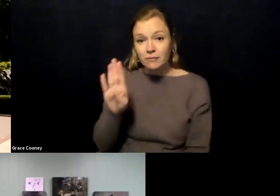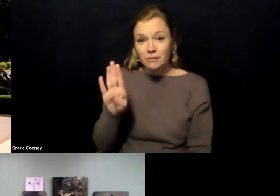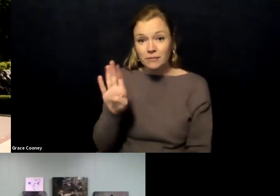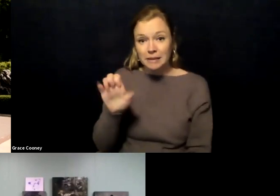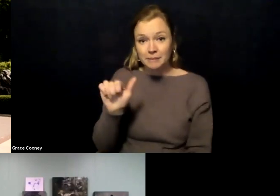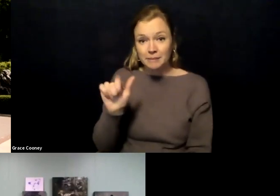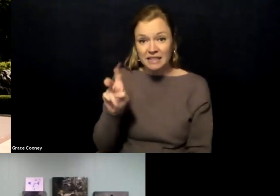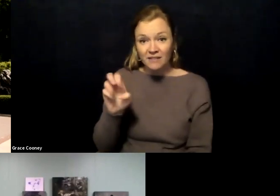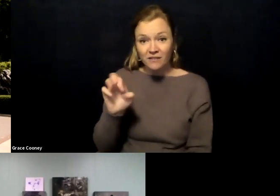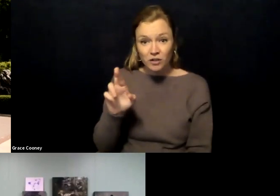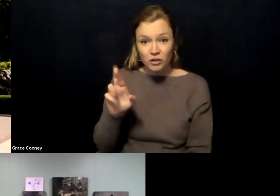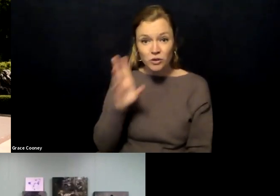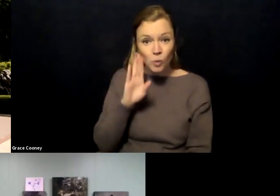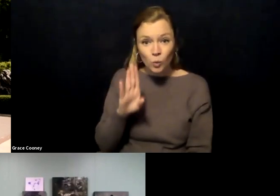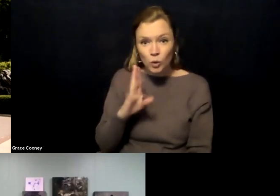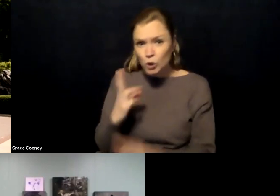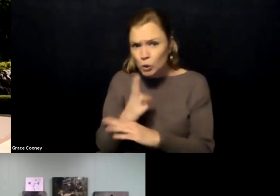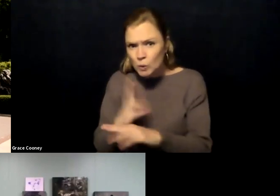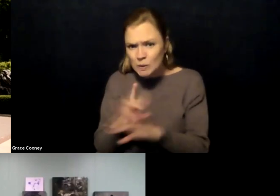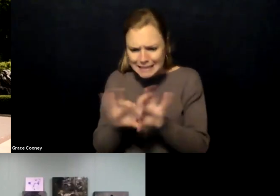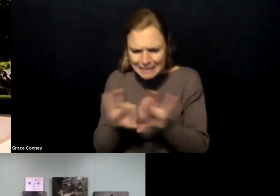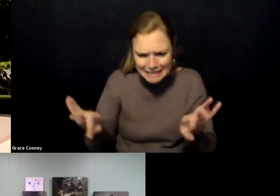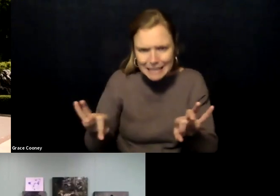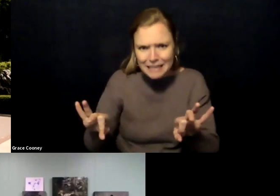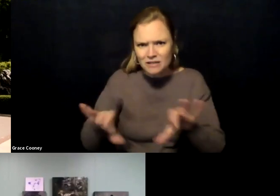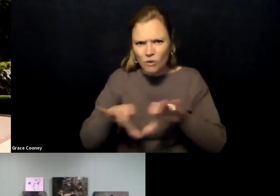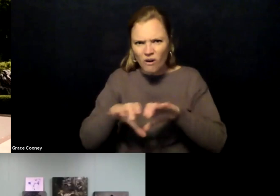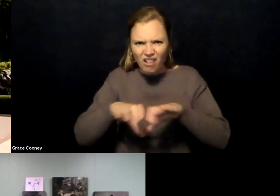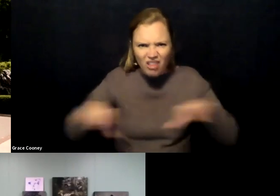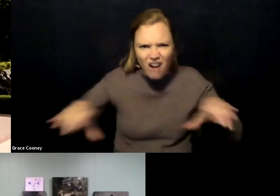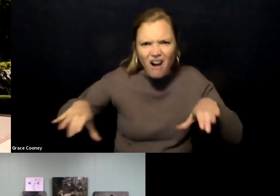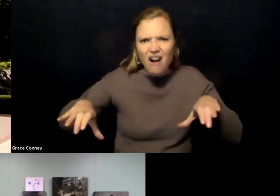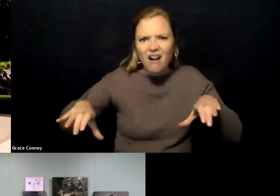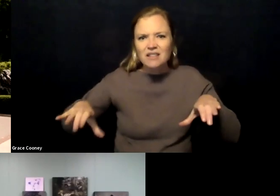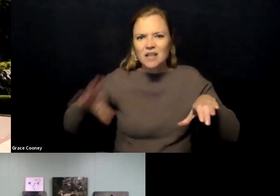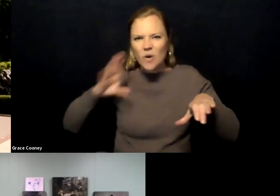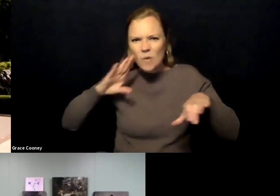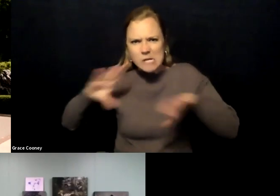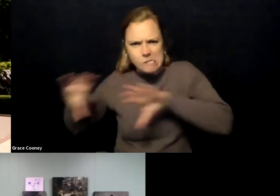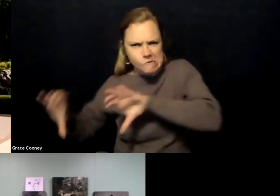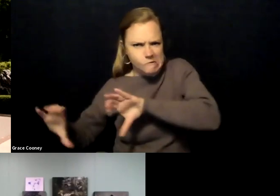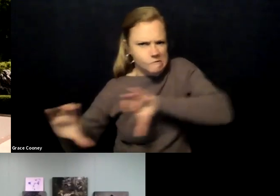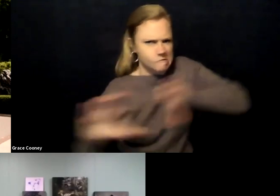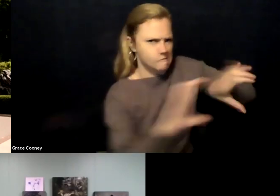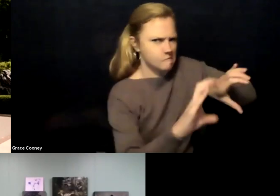or you know sticks that we'd give them and try to stop that water